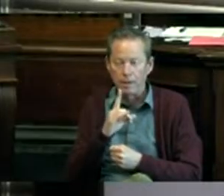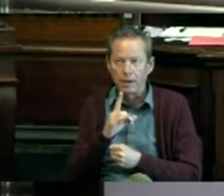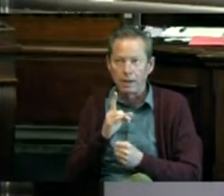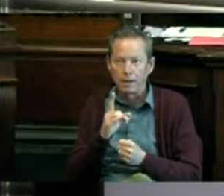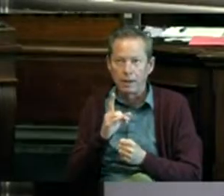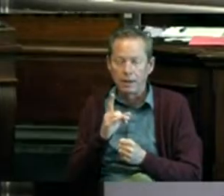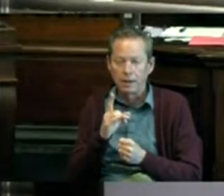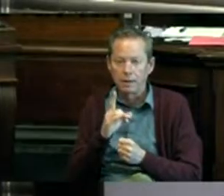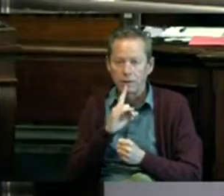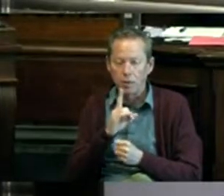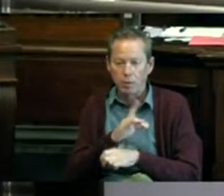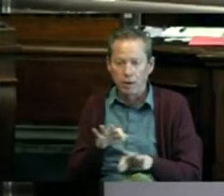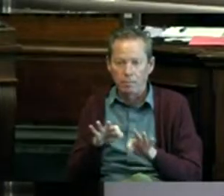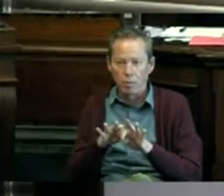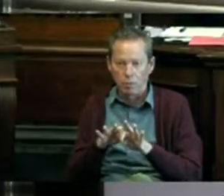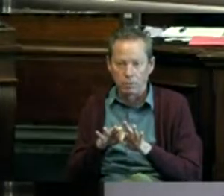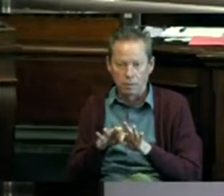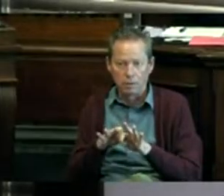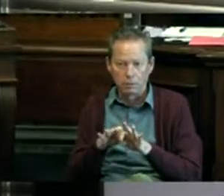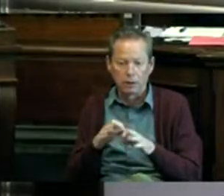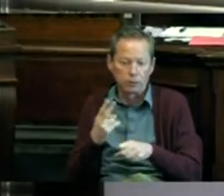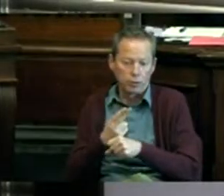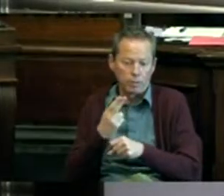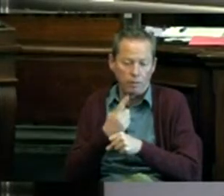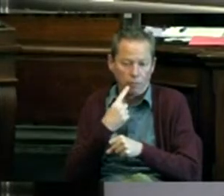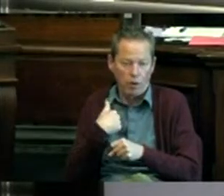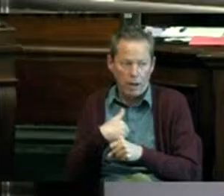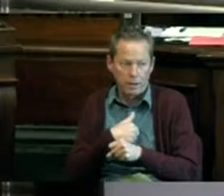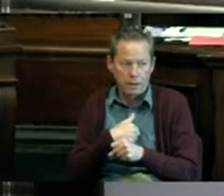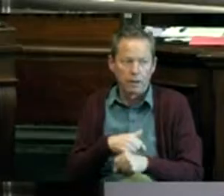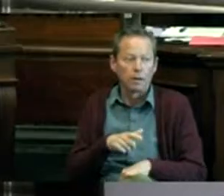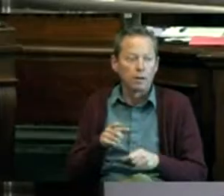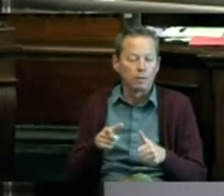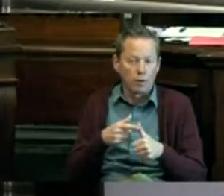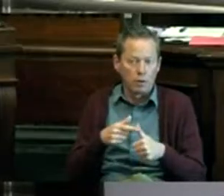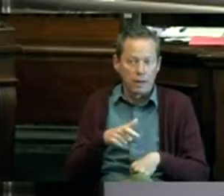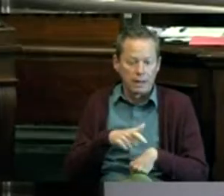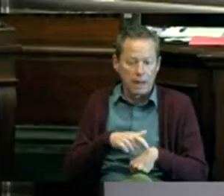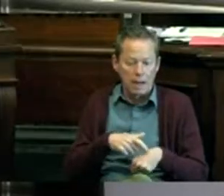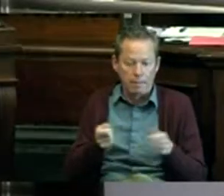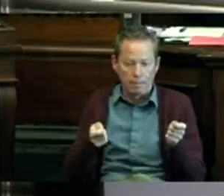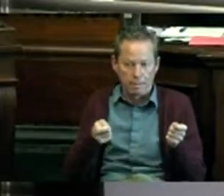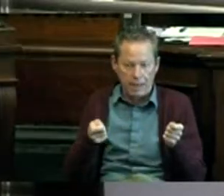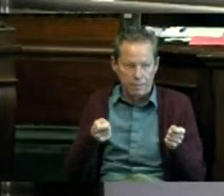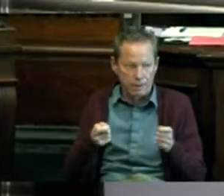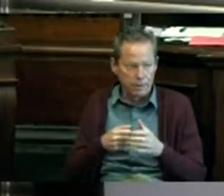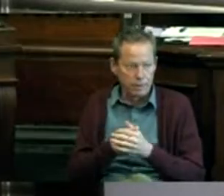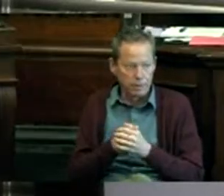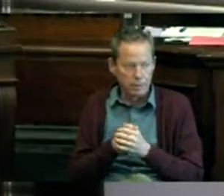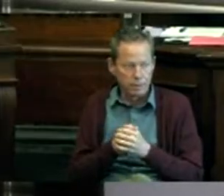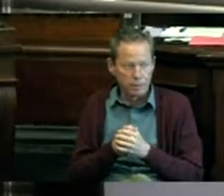case for a PM, and why it's